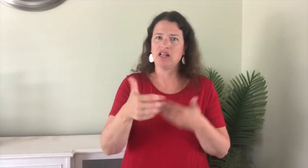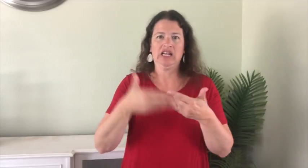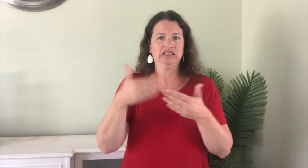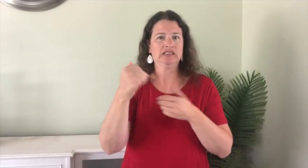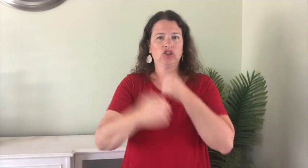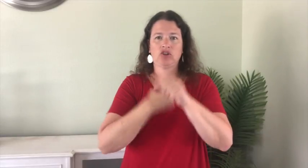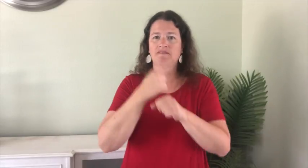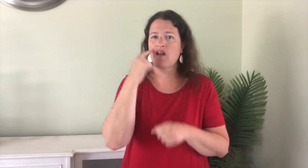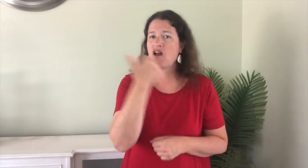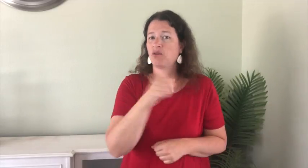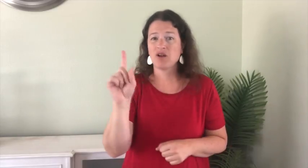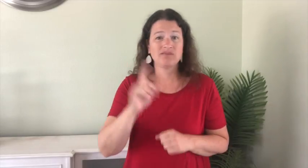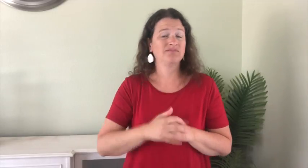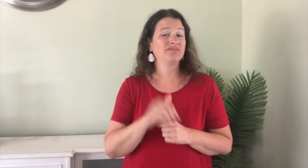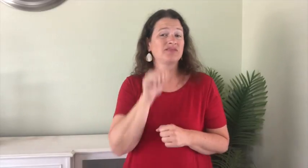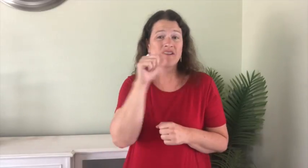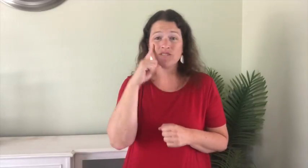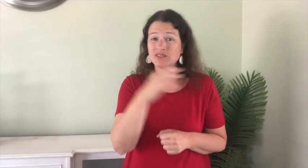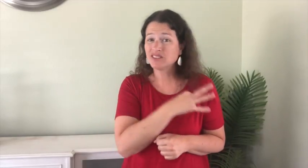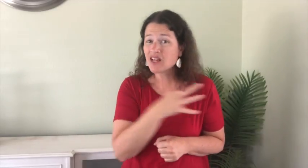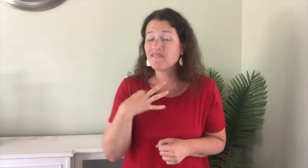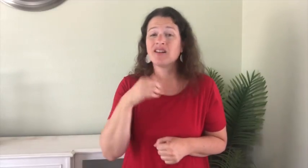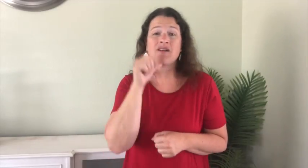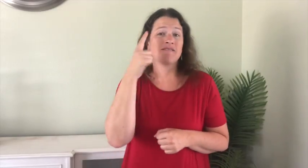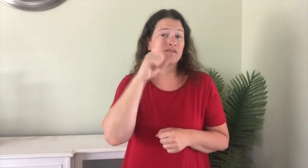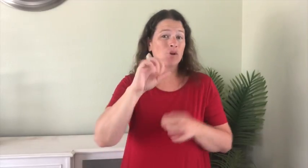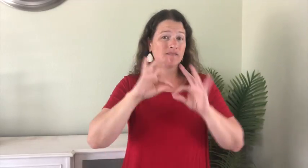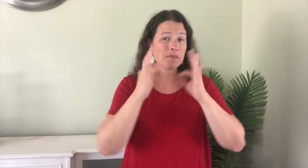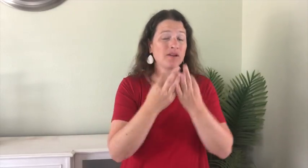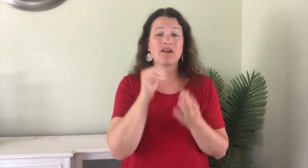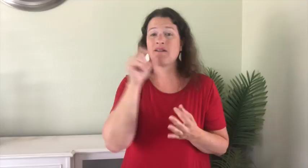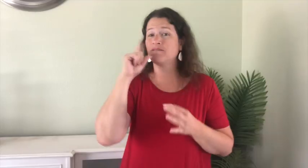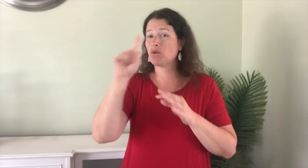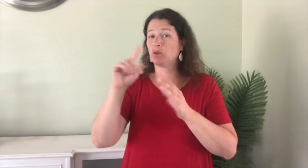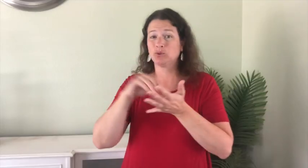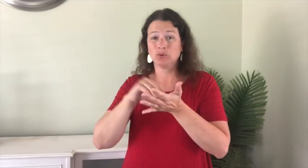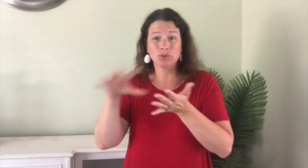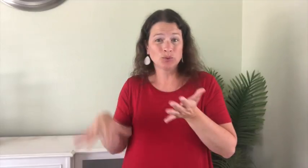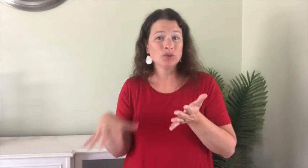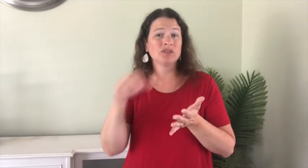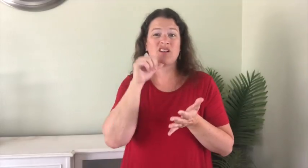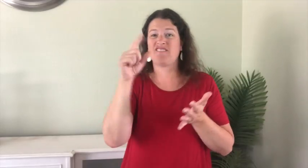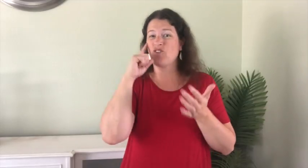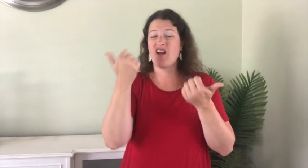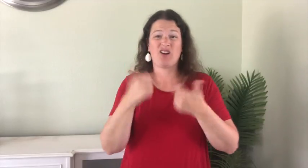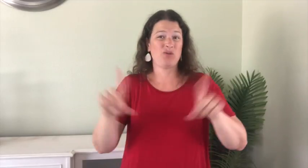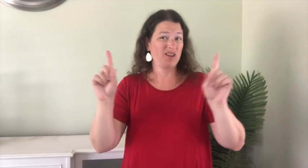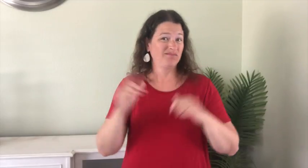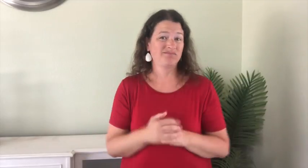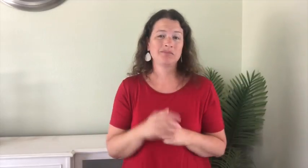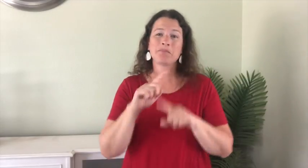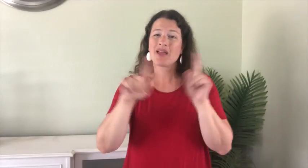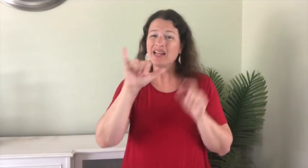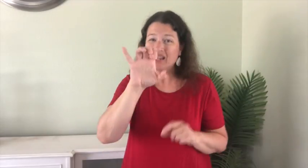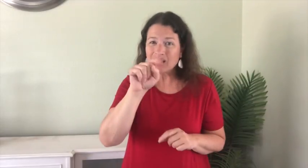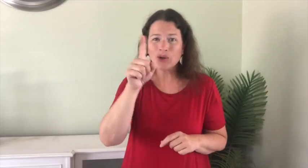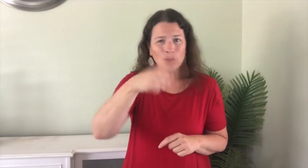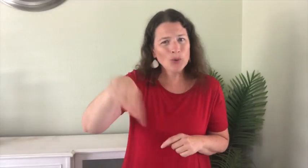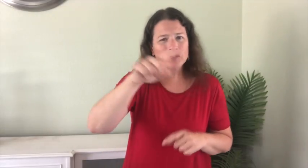This is not a beneyton easy year for any one of us, not for staff members, family members, students, anyone.